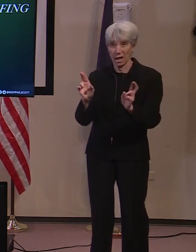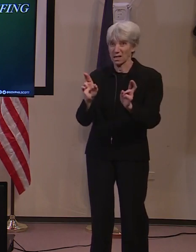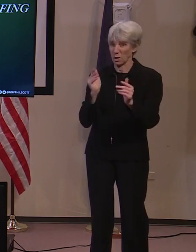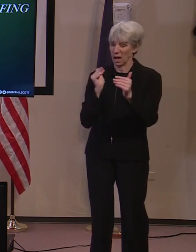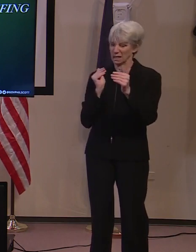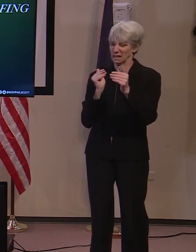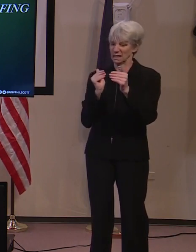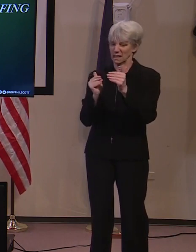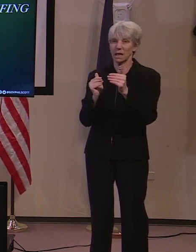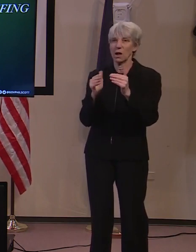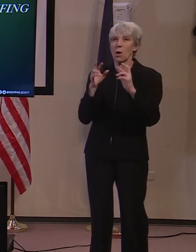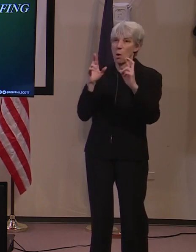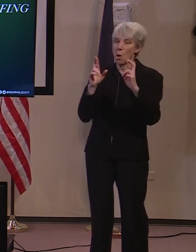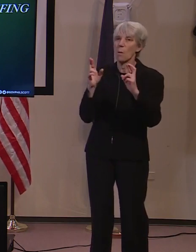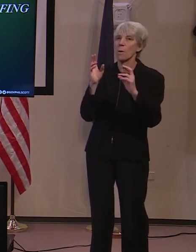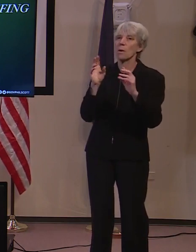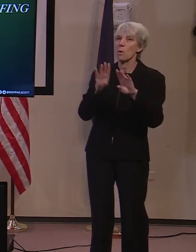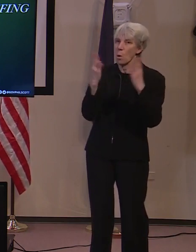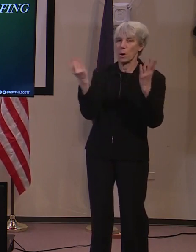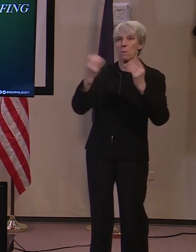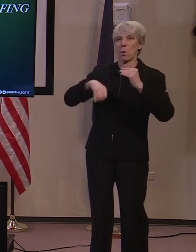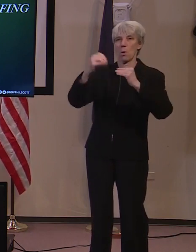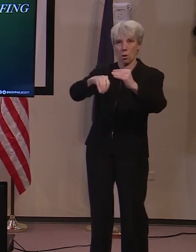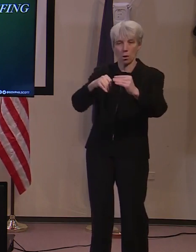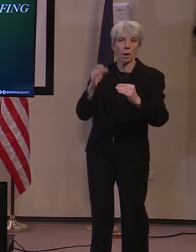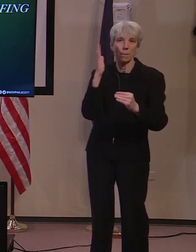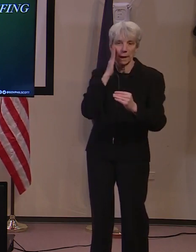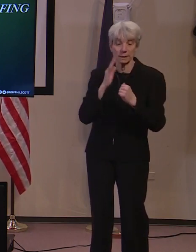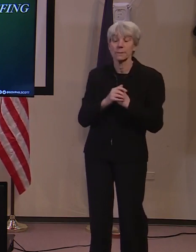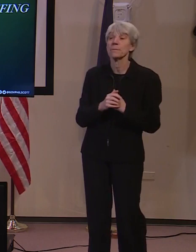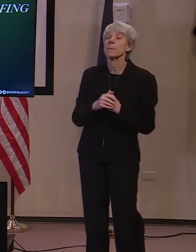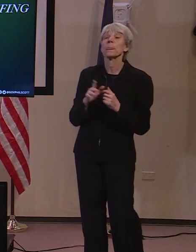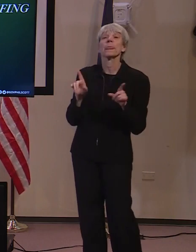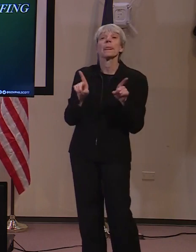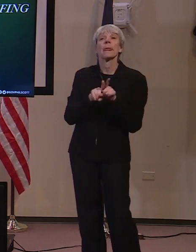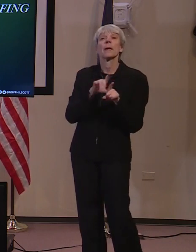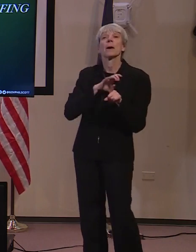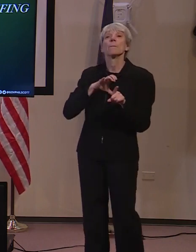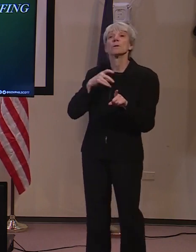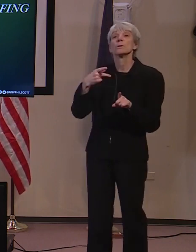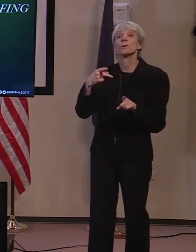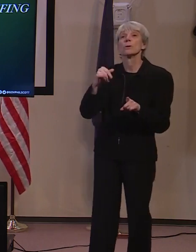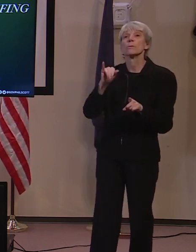open up more ICU beds. As commissioner Paycheck has pointed out 40. Excuse me,